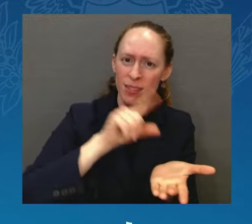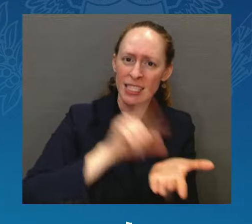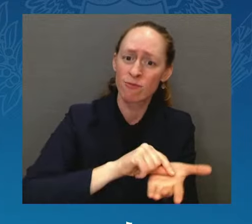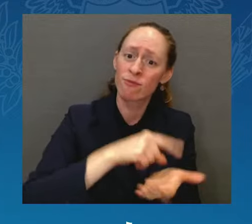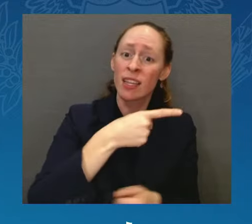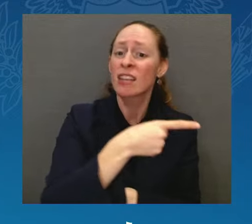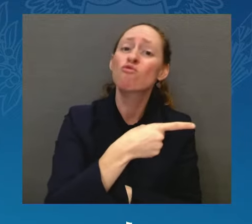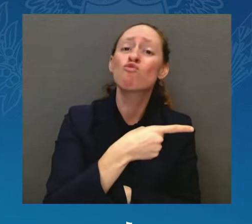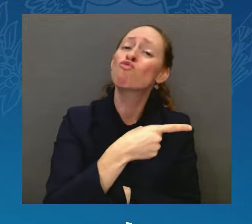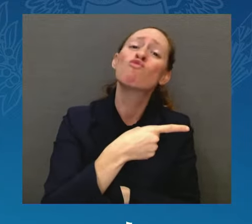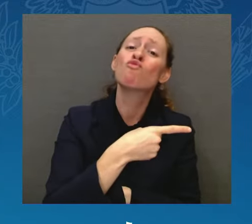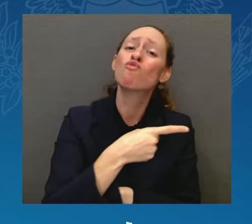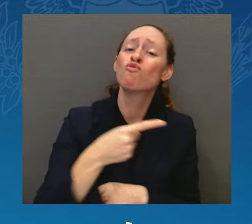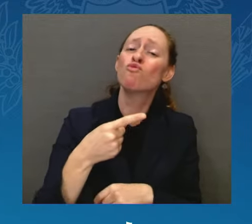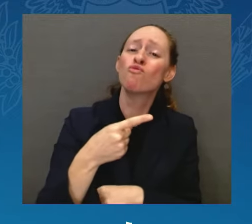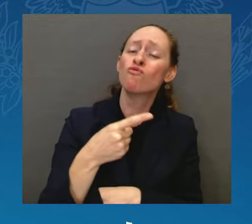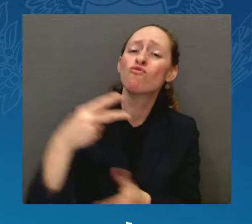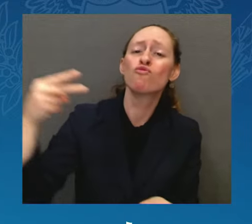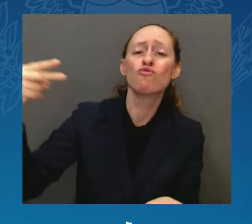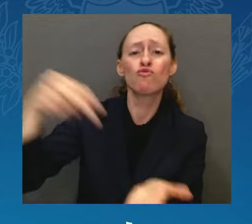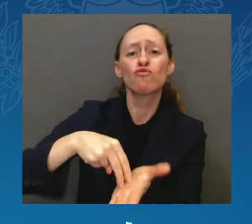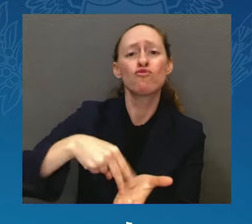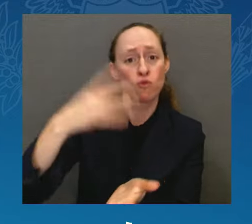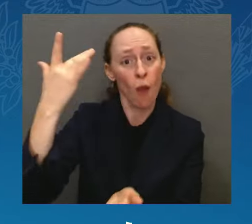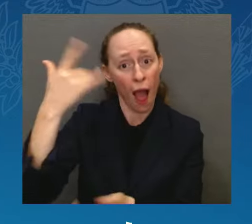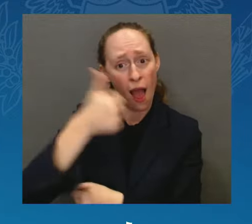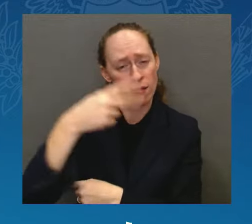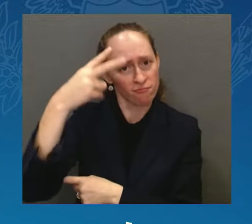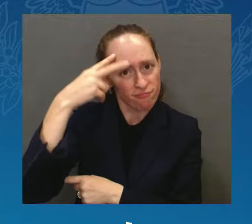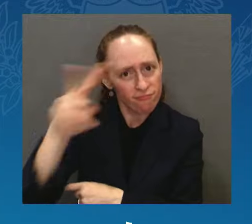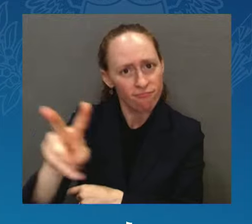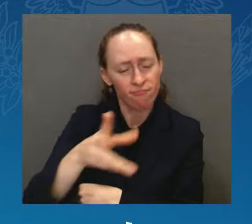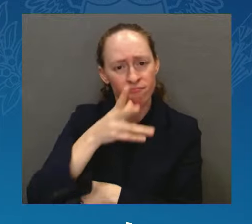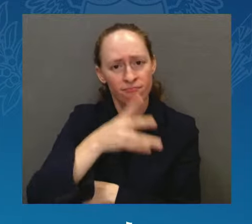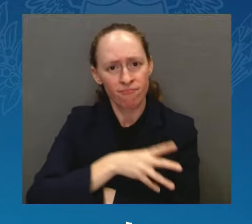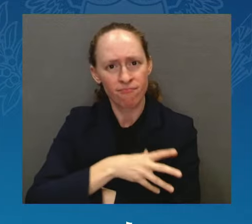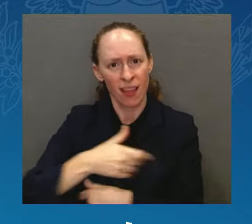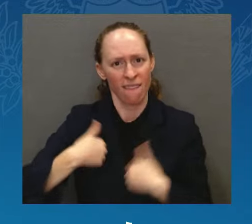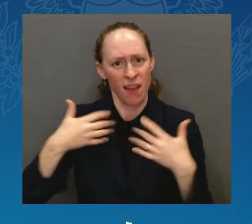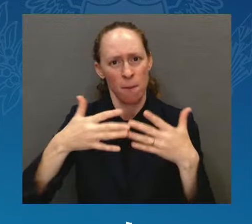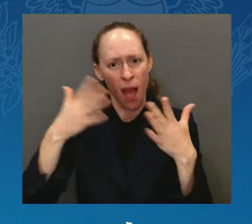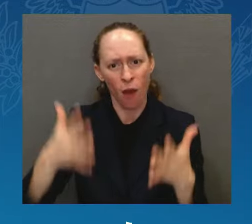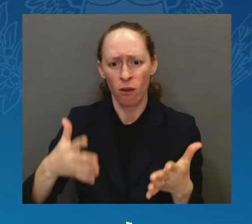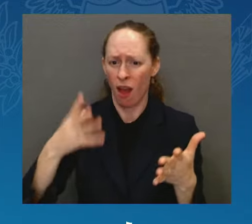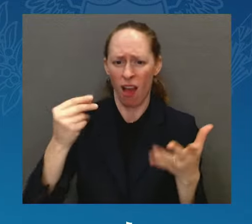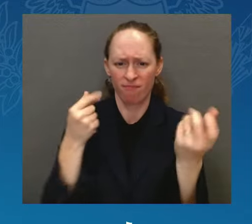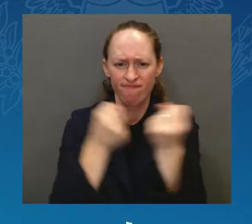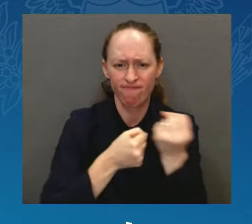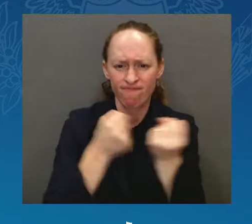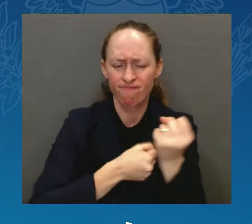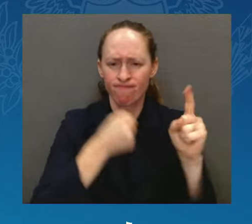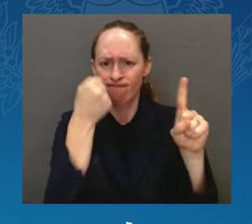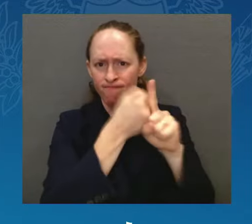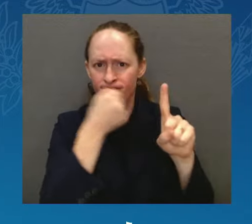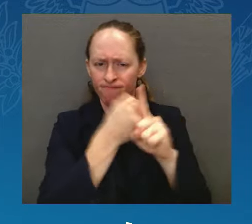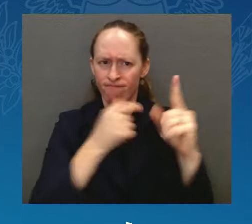Her writing boldly challenged injustice, and she had come -- and it had come to the attention of the governor,